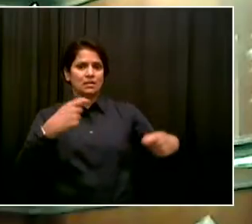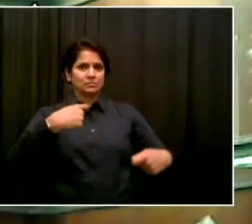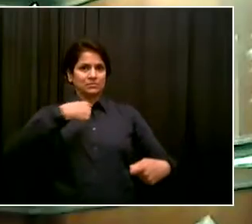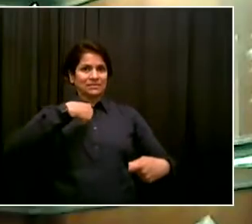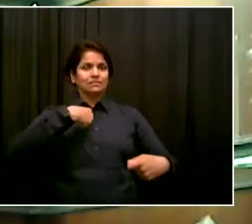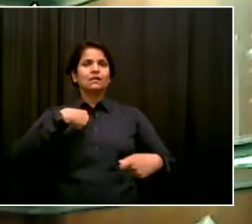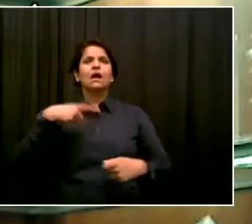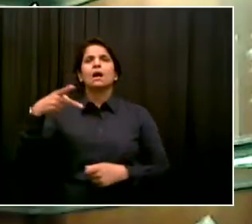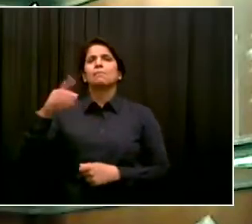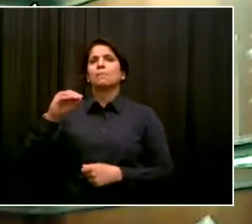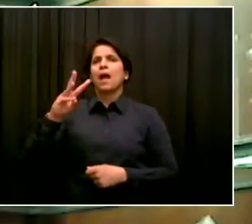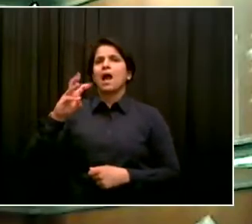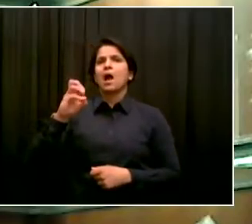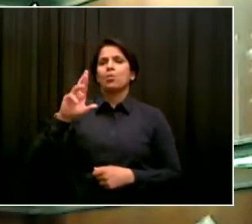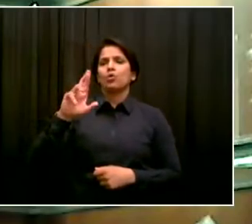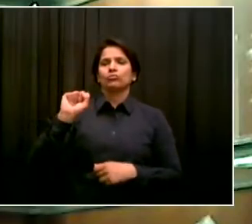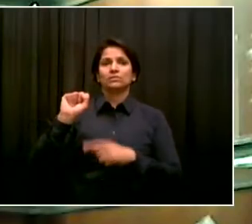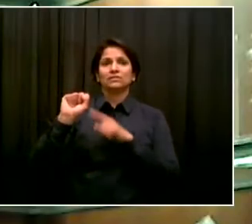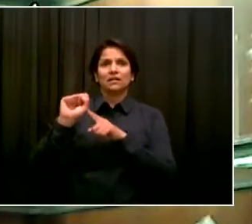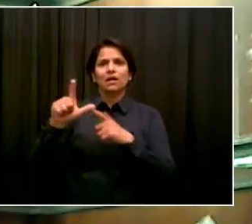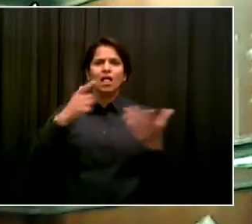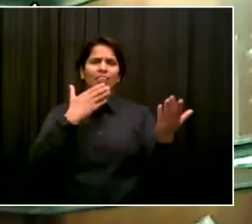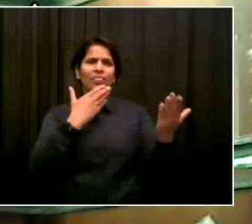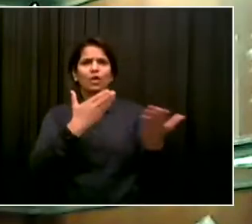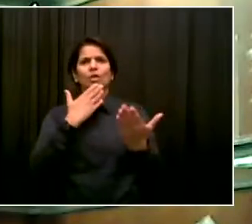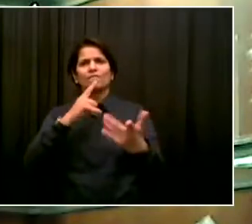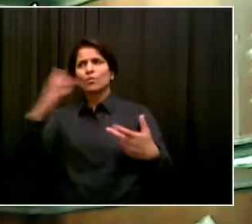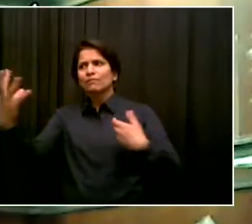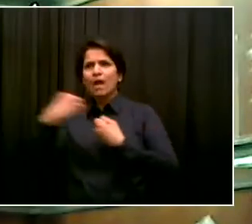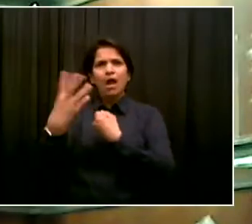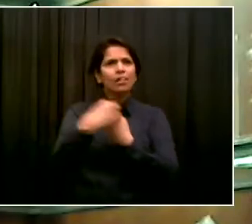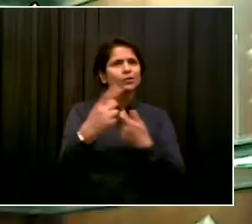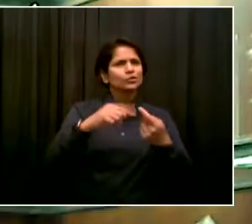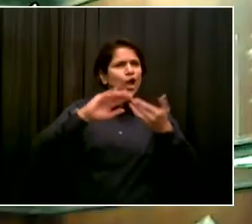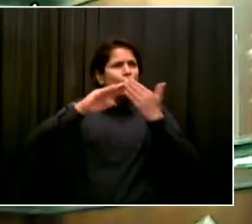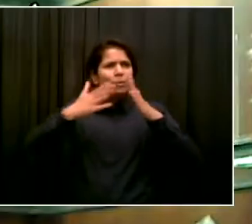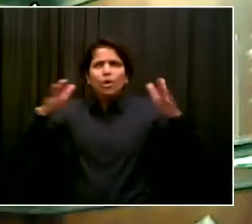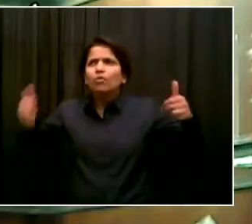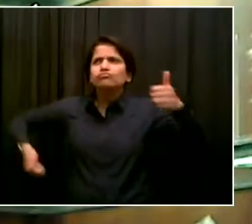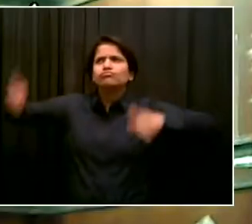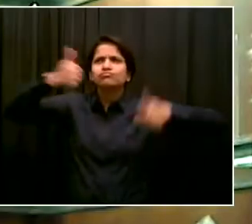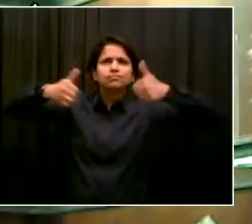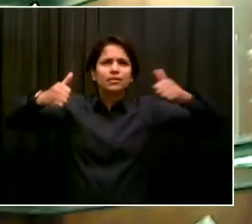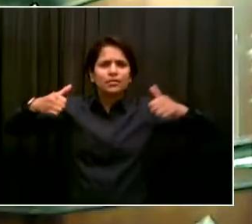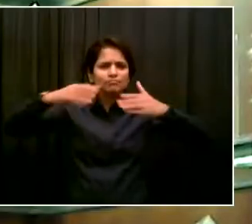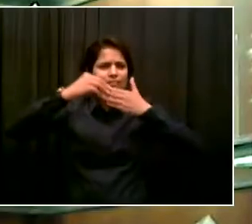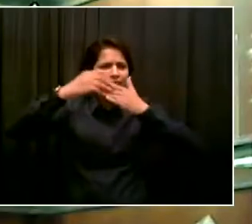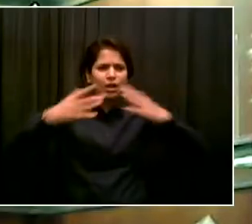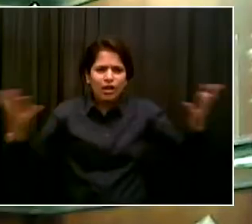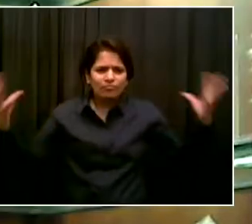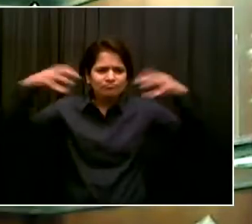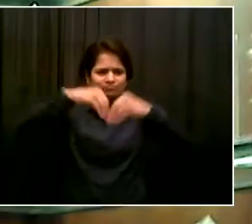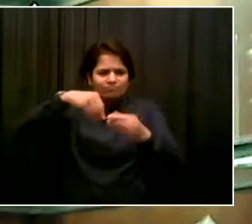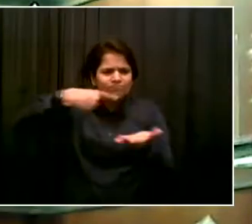COLLEAGUES, THEY ARE WORKING ALL THE COMMUNITY LEADERS THAT